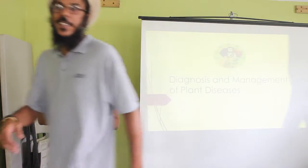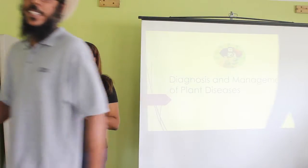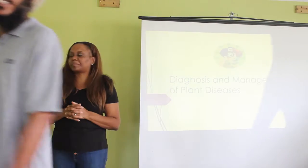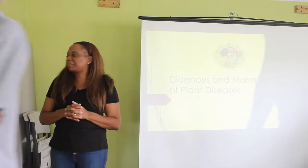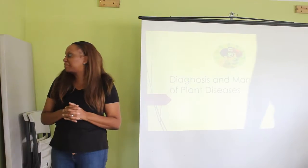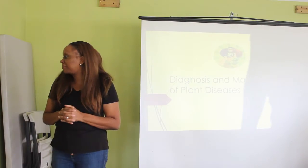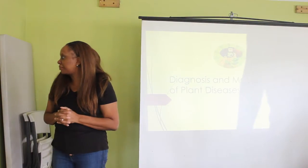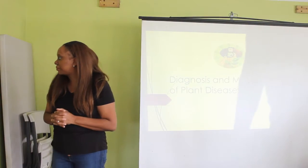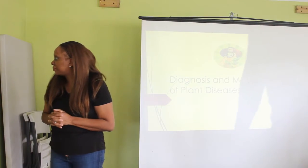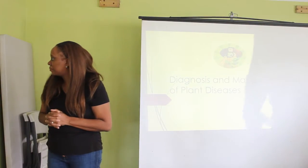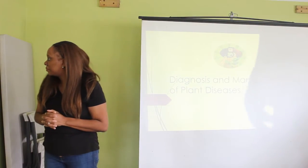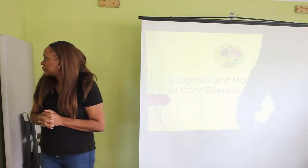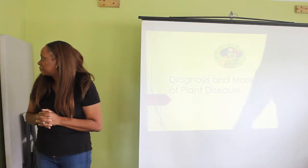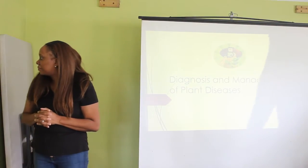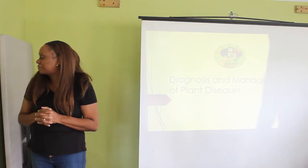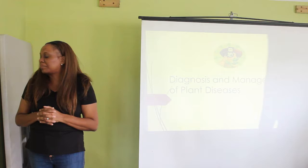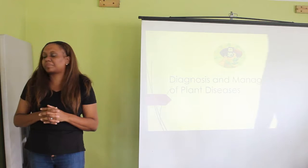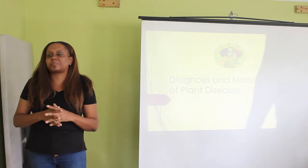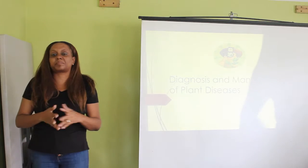thank you damian and thank you again for coming